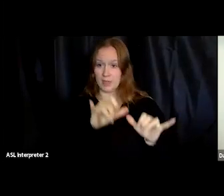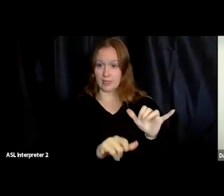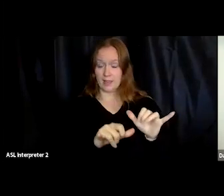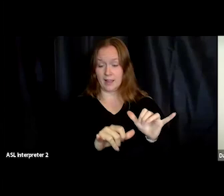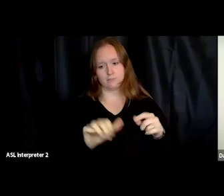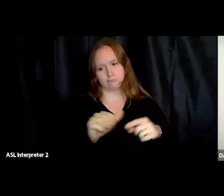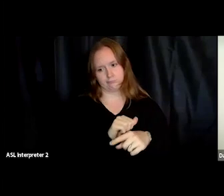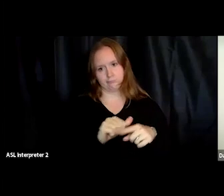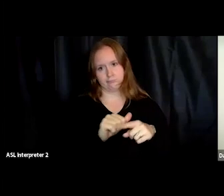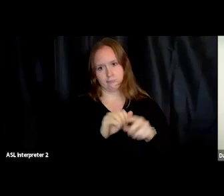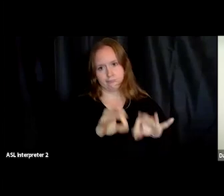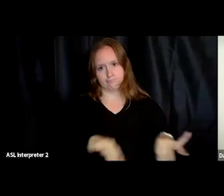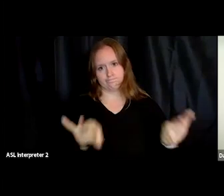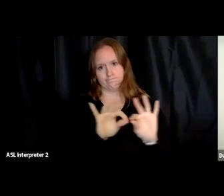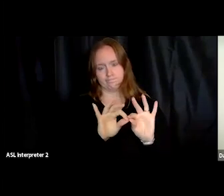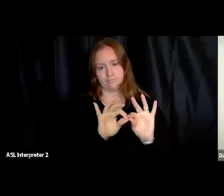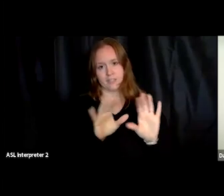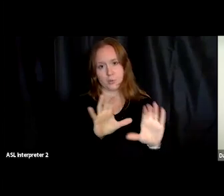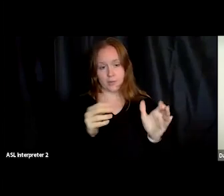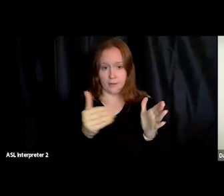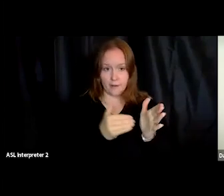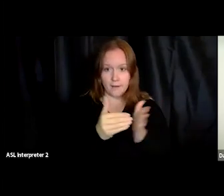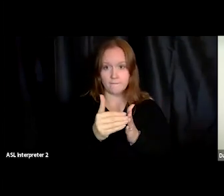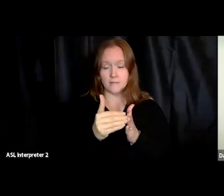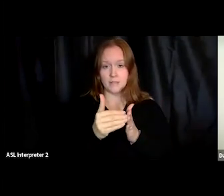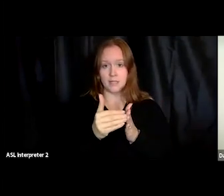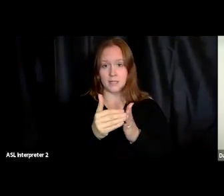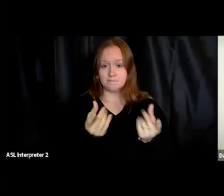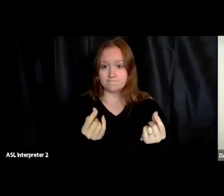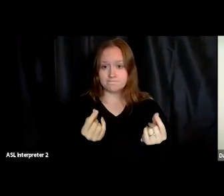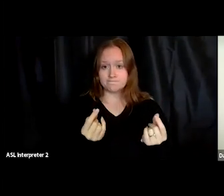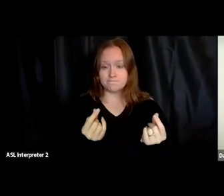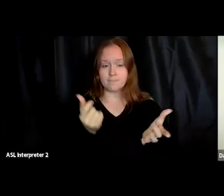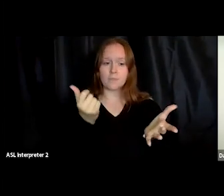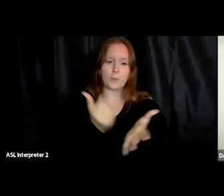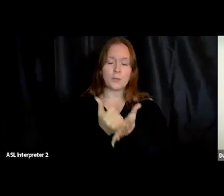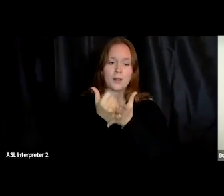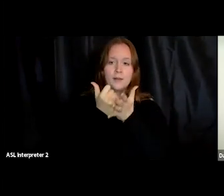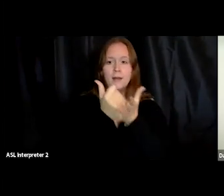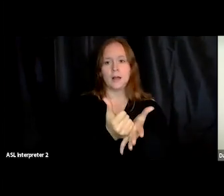often will, you know, help you to write more effective MSRs